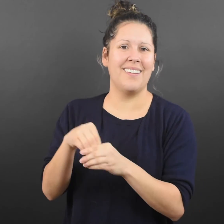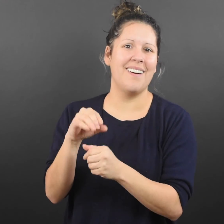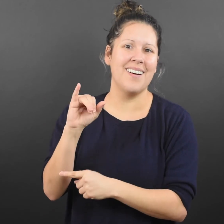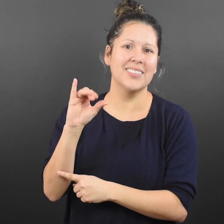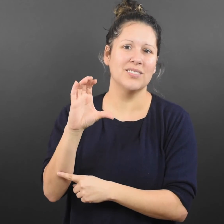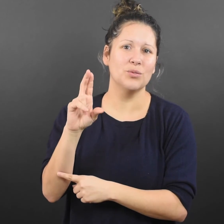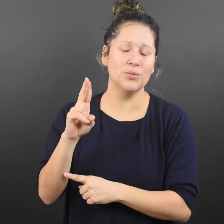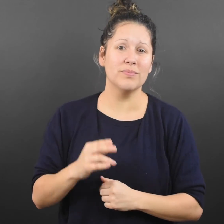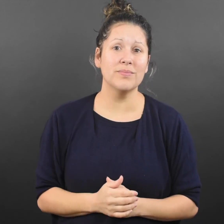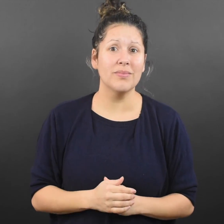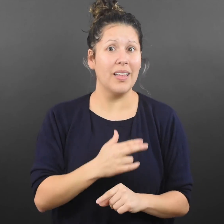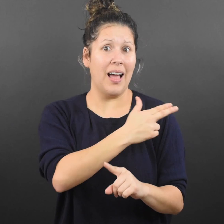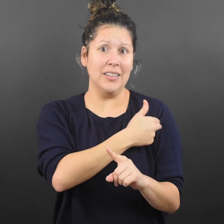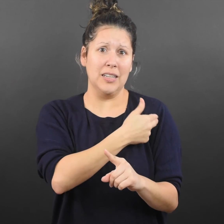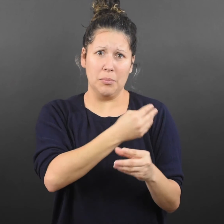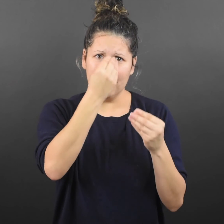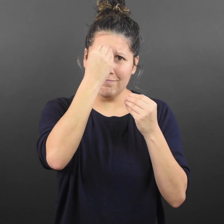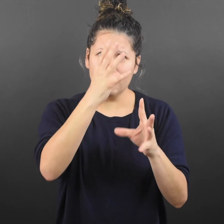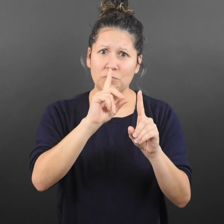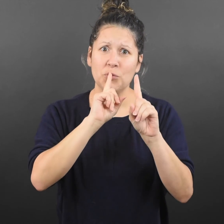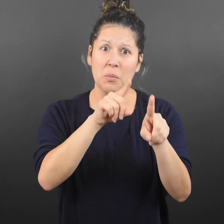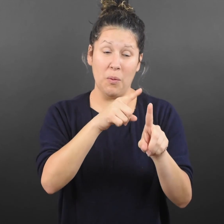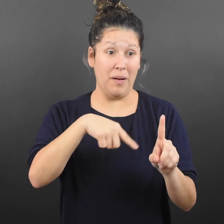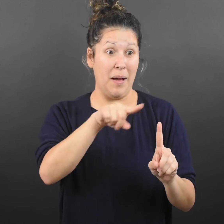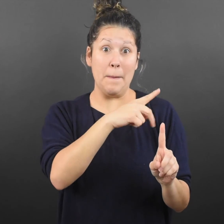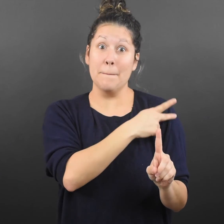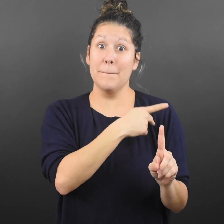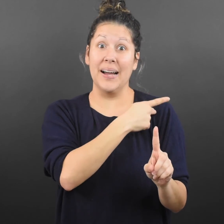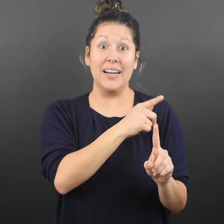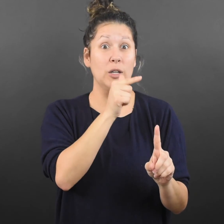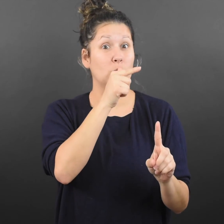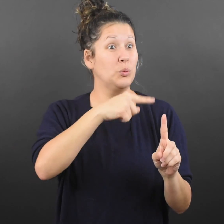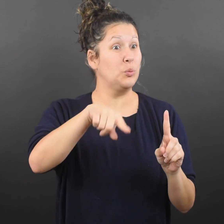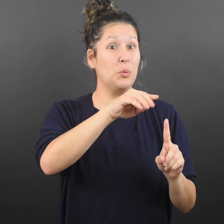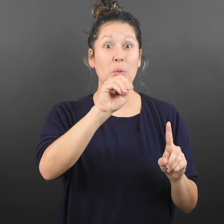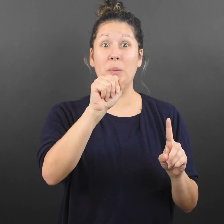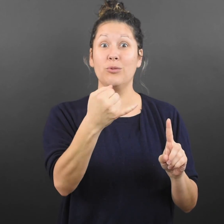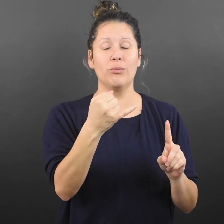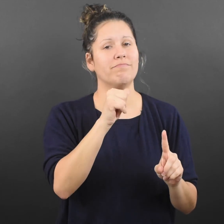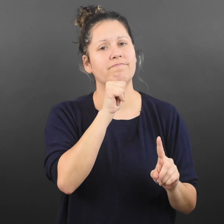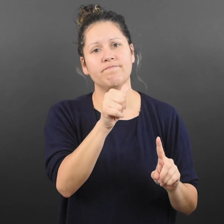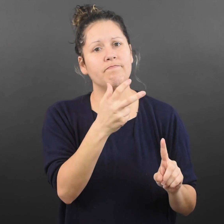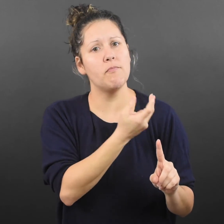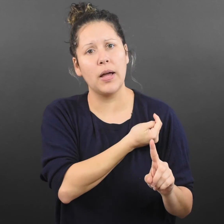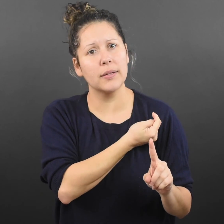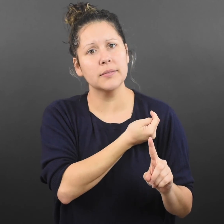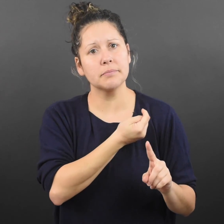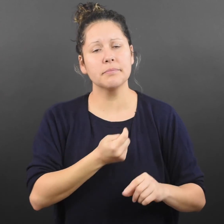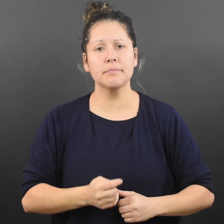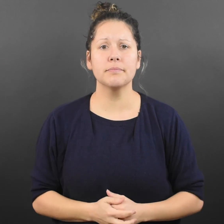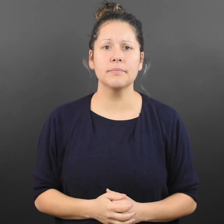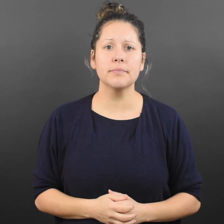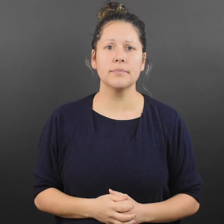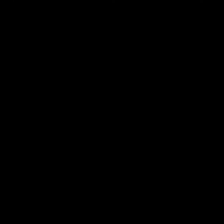of these patients are unvaccinated.